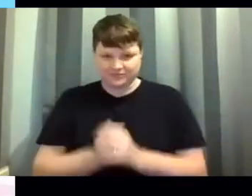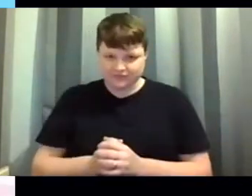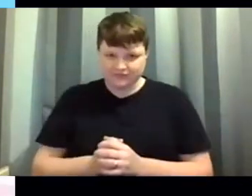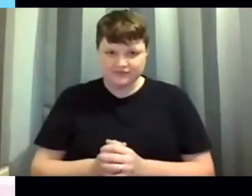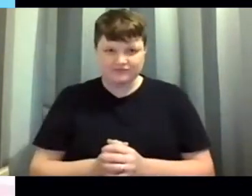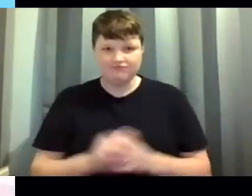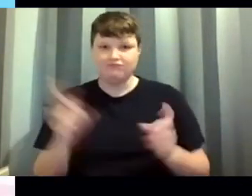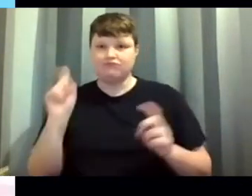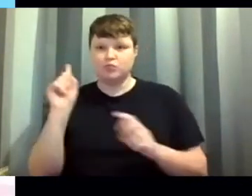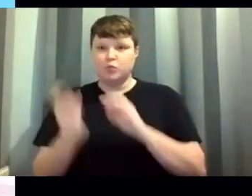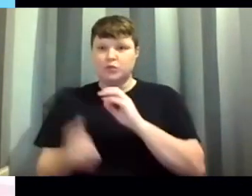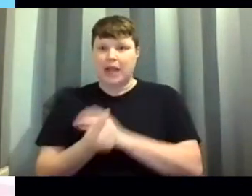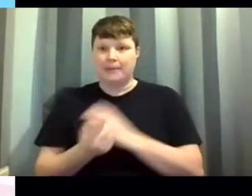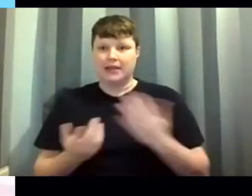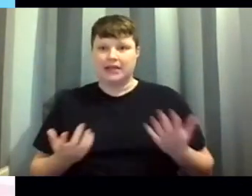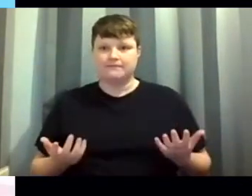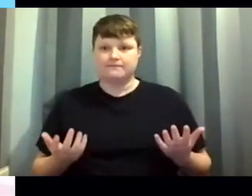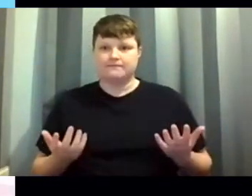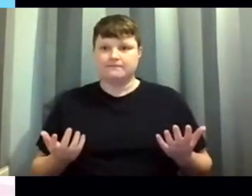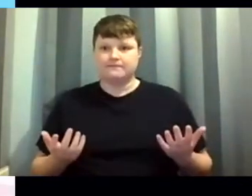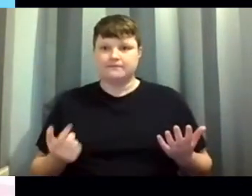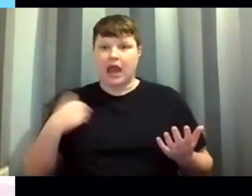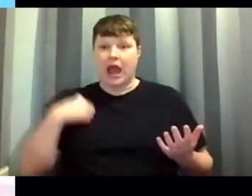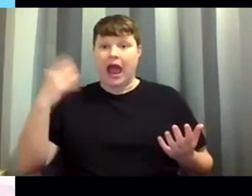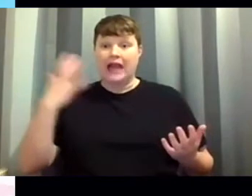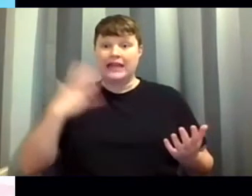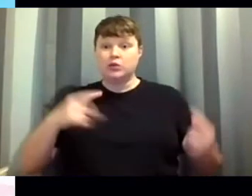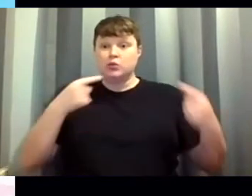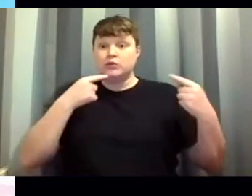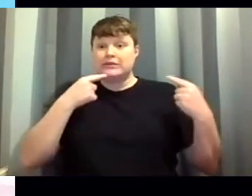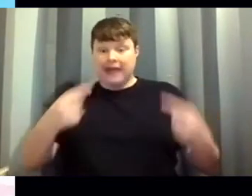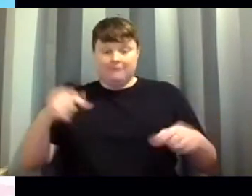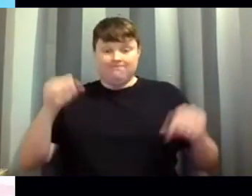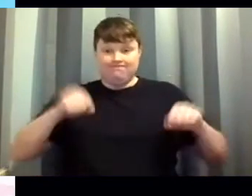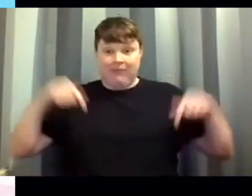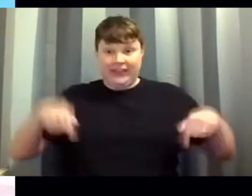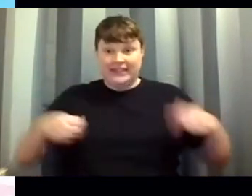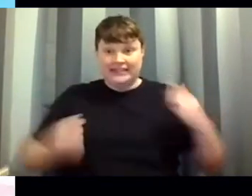happening? First of all, I need to say that this is happening. I found that some people find it really